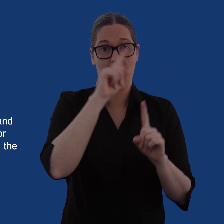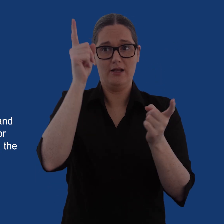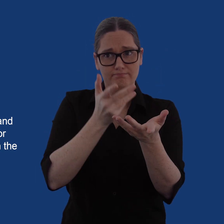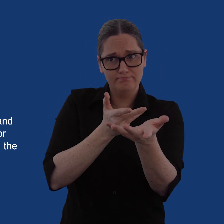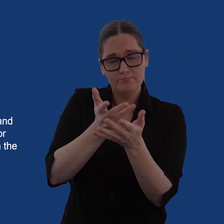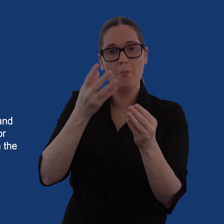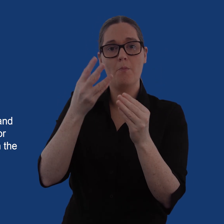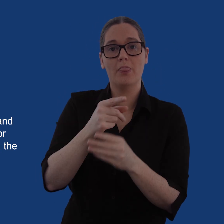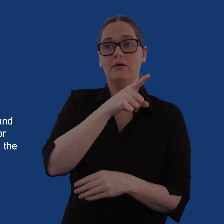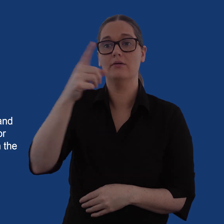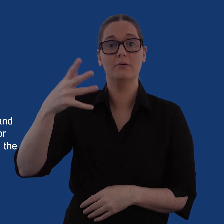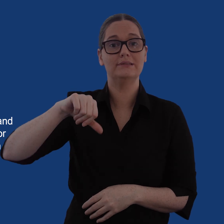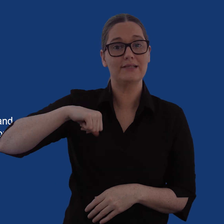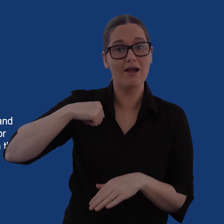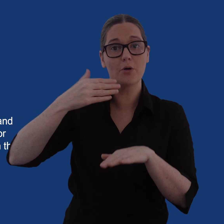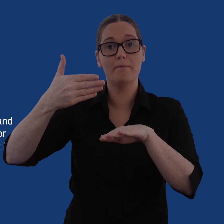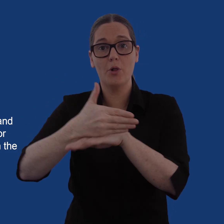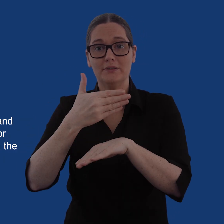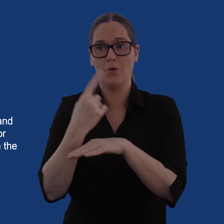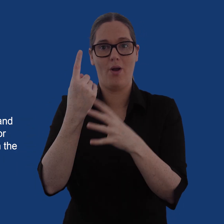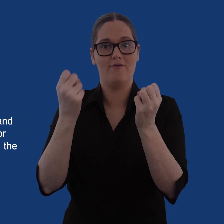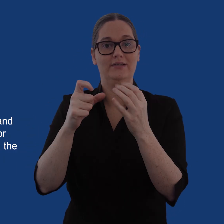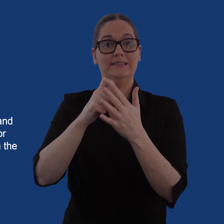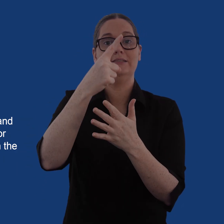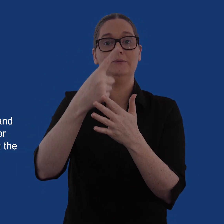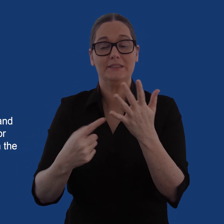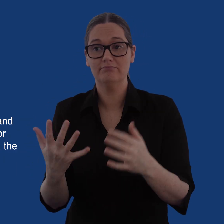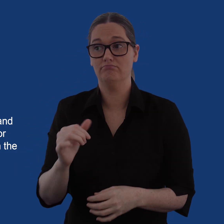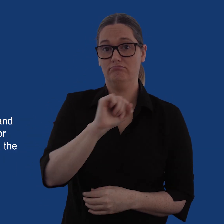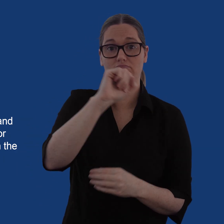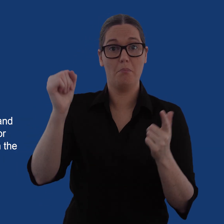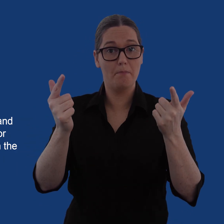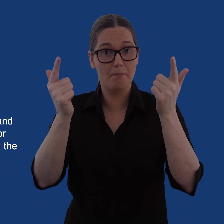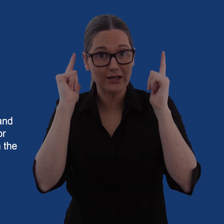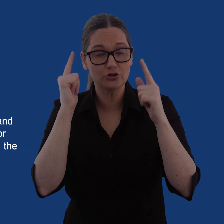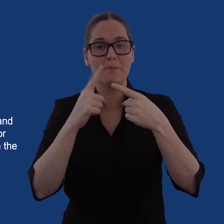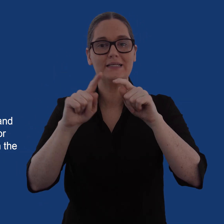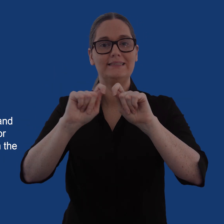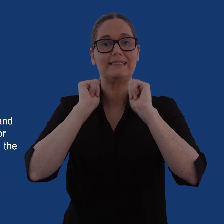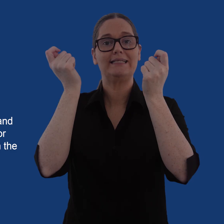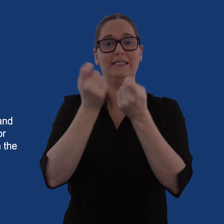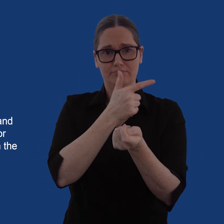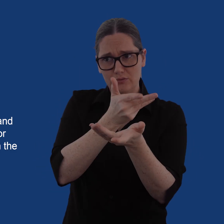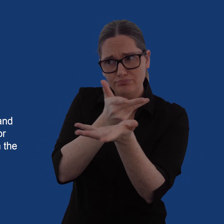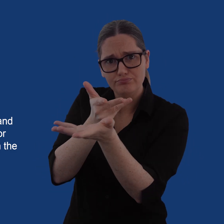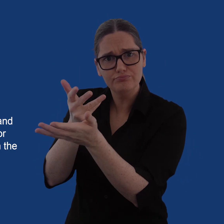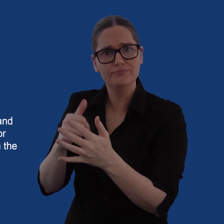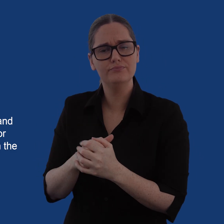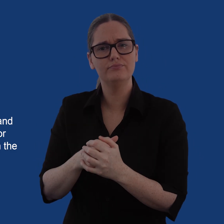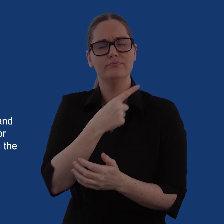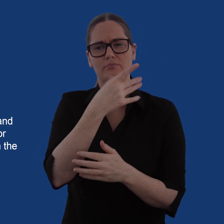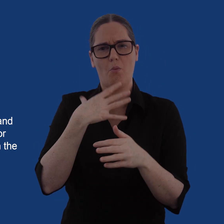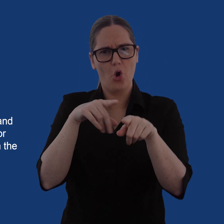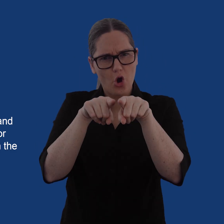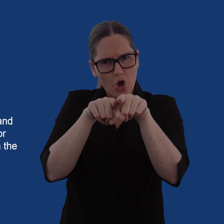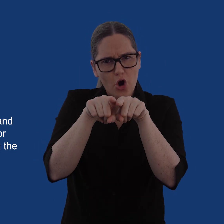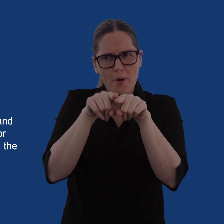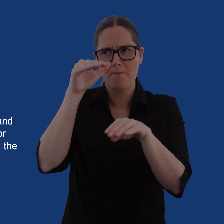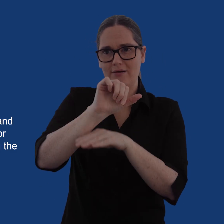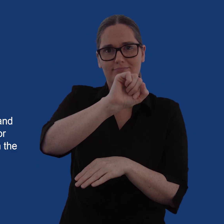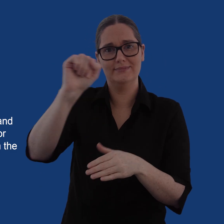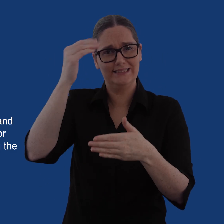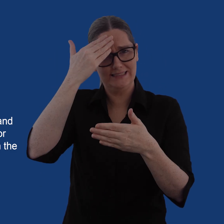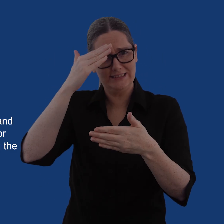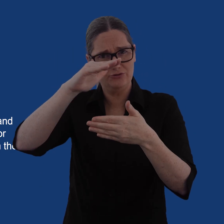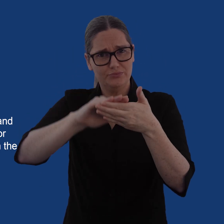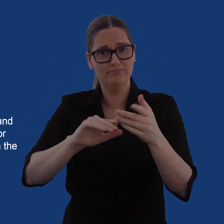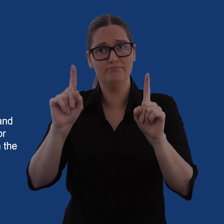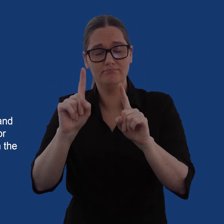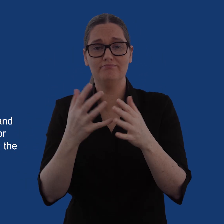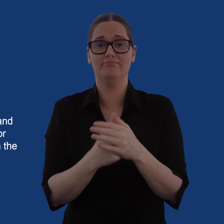They are speaking to employees with disability, their managers, and teams to learn about their experience with: